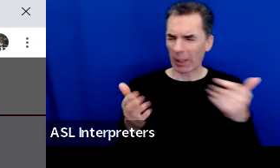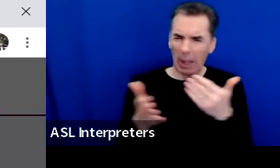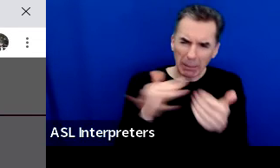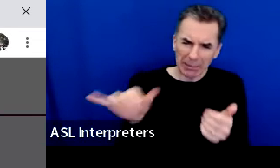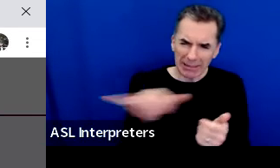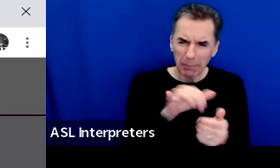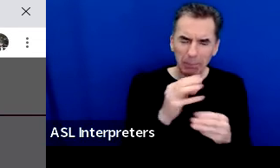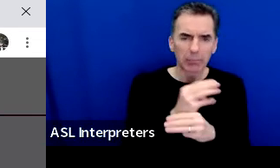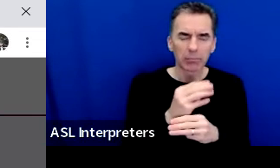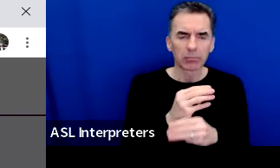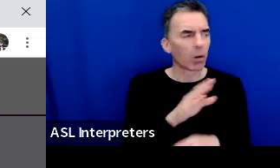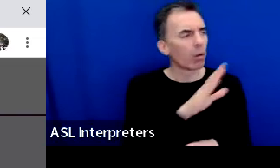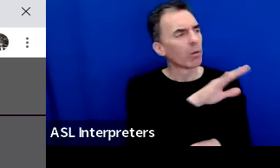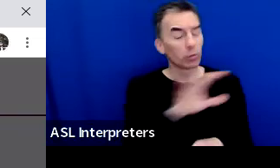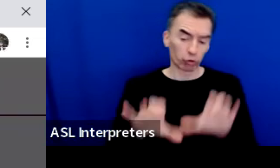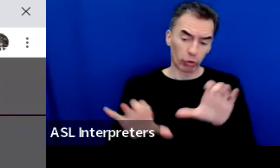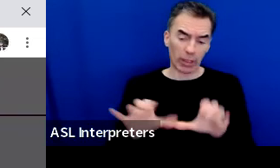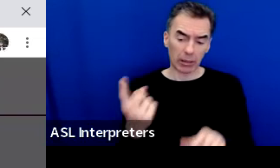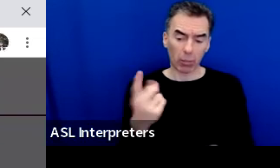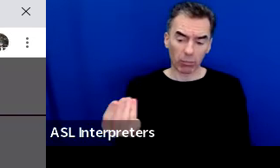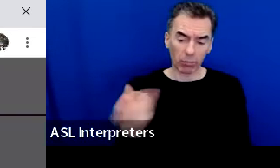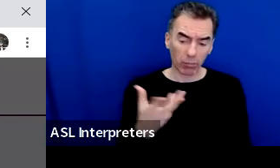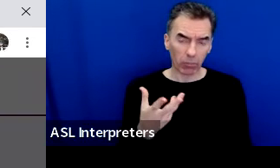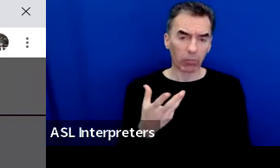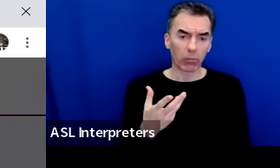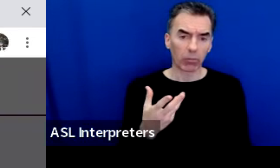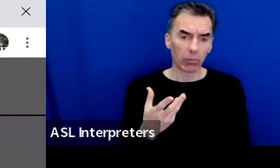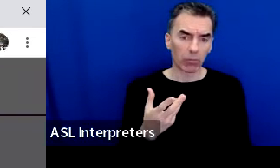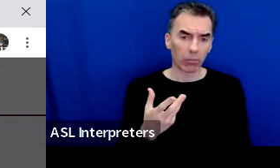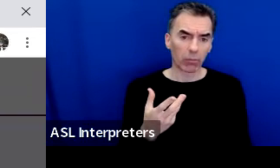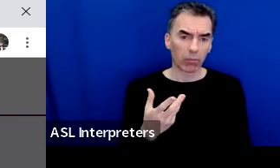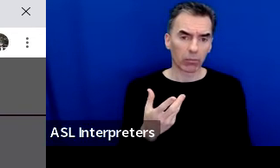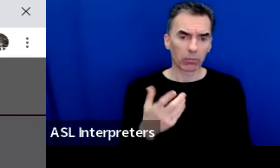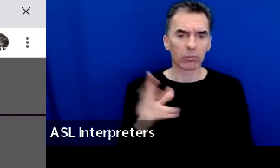Somebody said in the chat box of, pardon me, they said technical math courses.